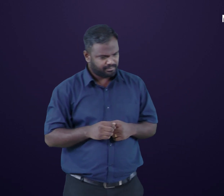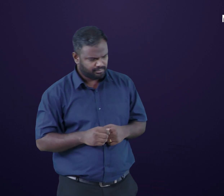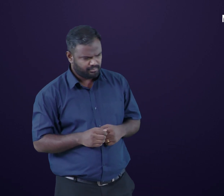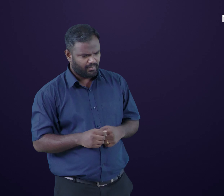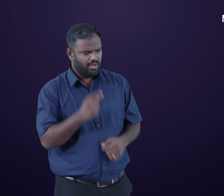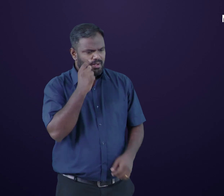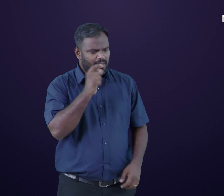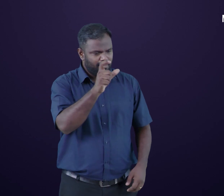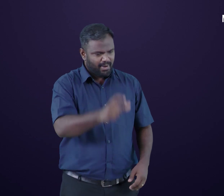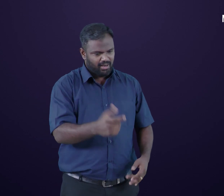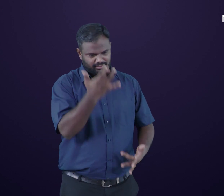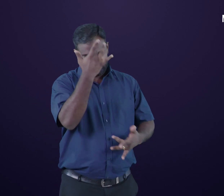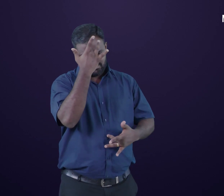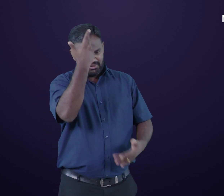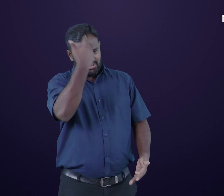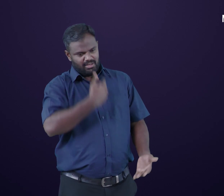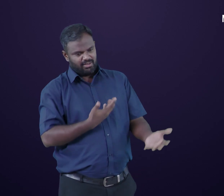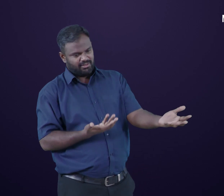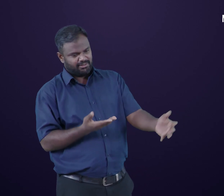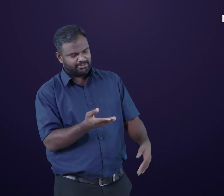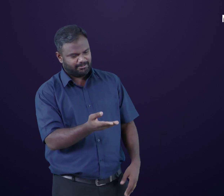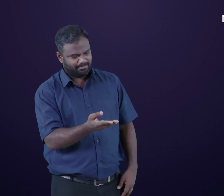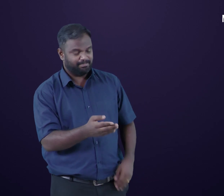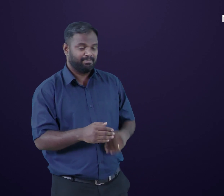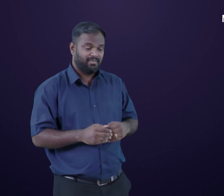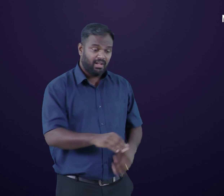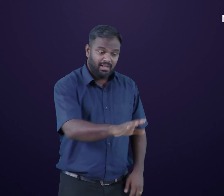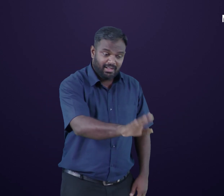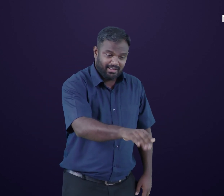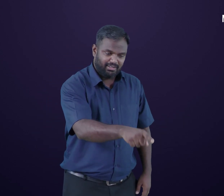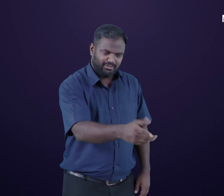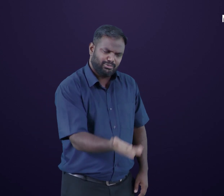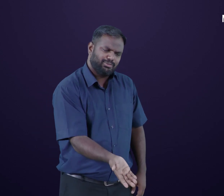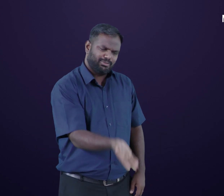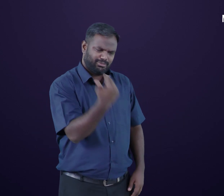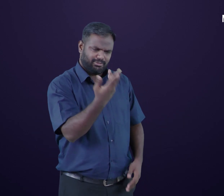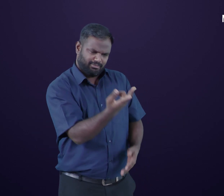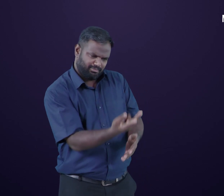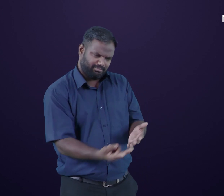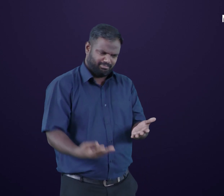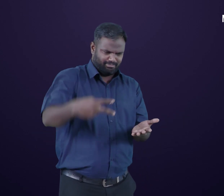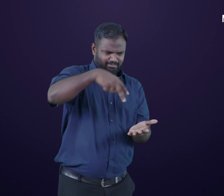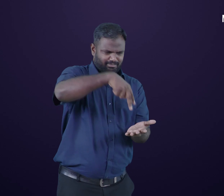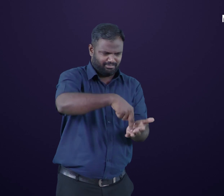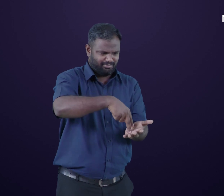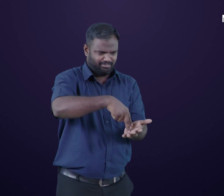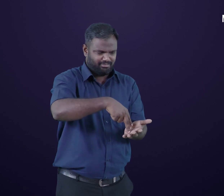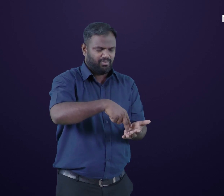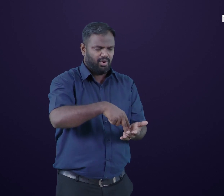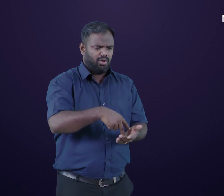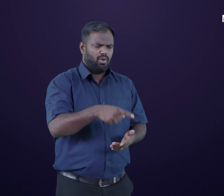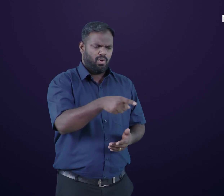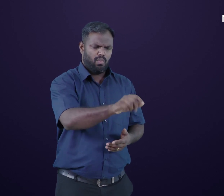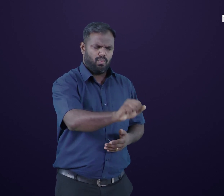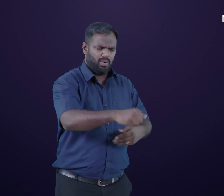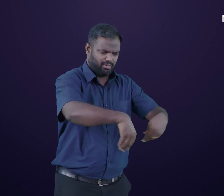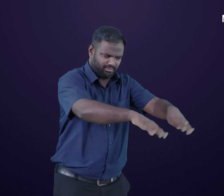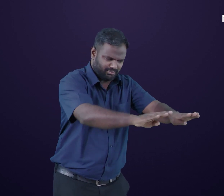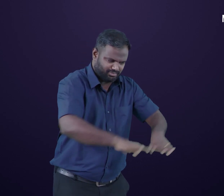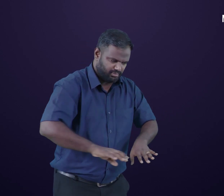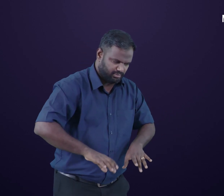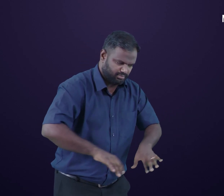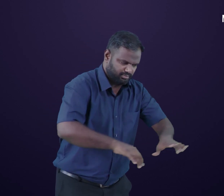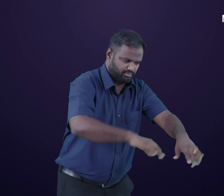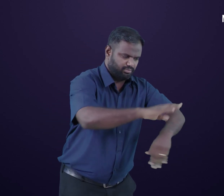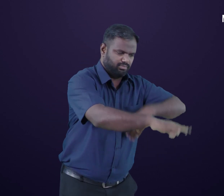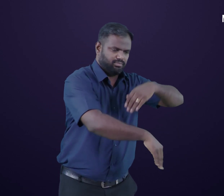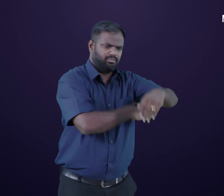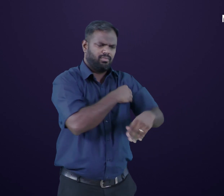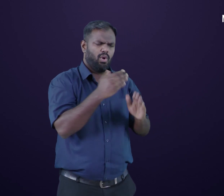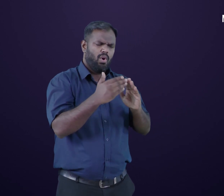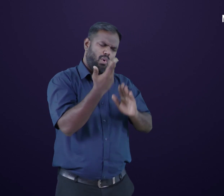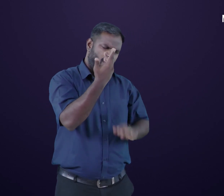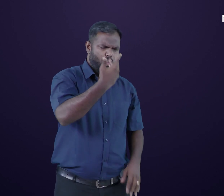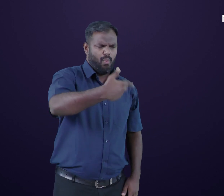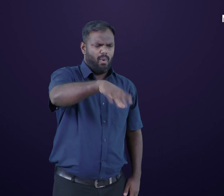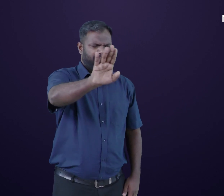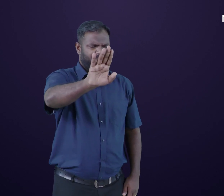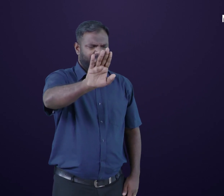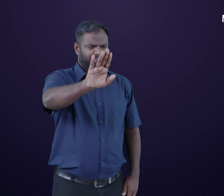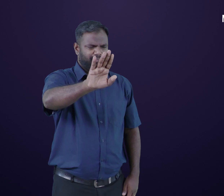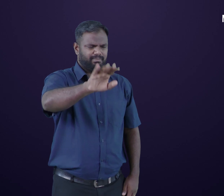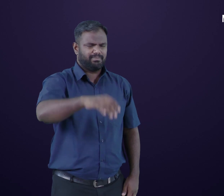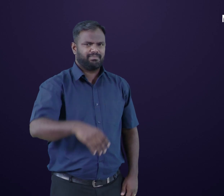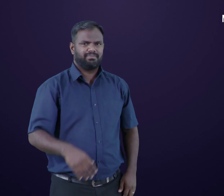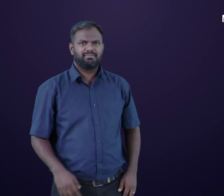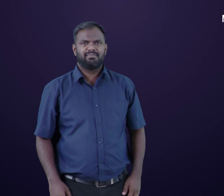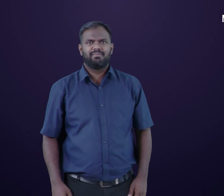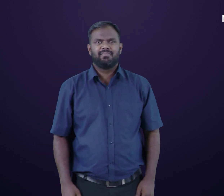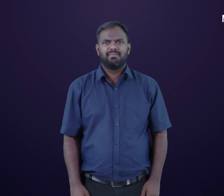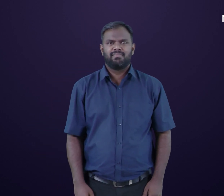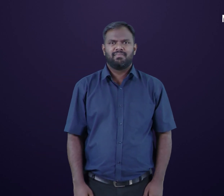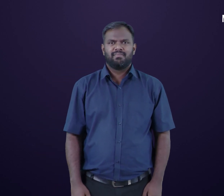So Jesus said to the paralysed man, “I tell you, stand up. Pick up your mat and go home.”